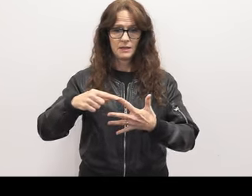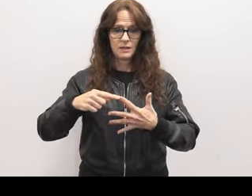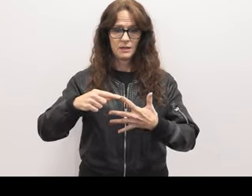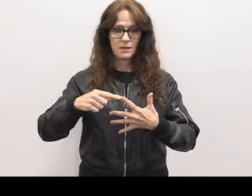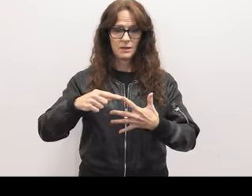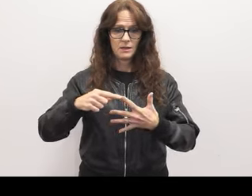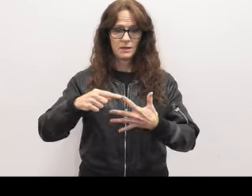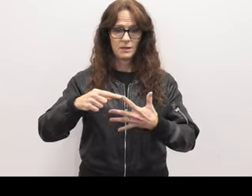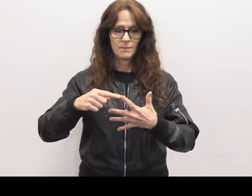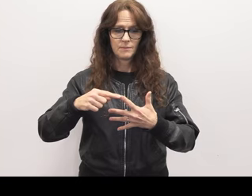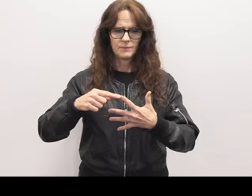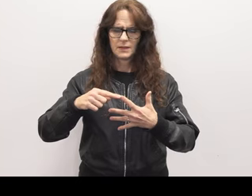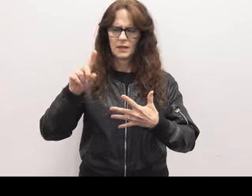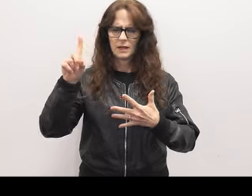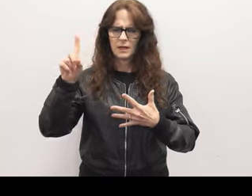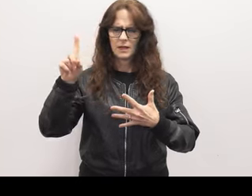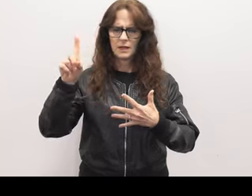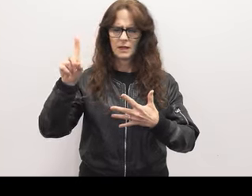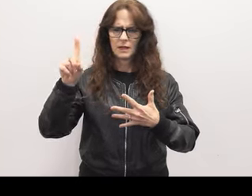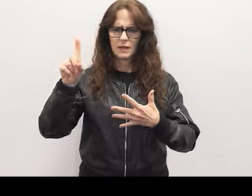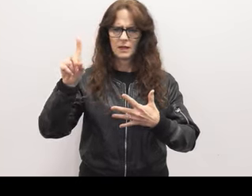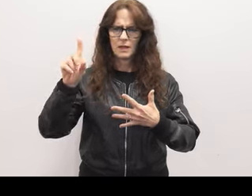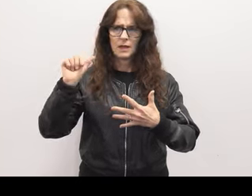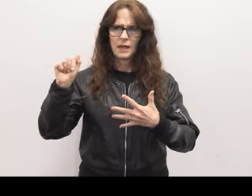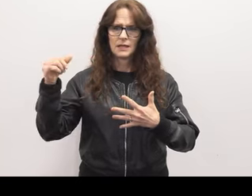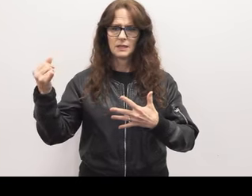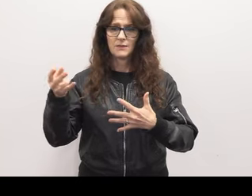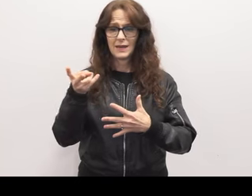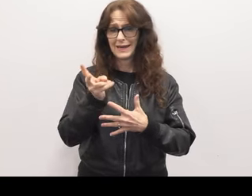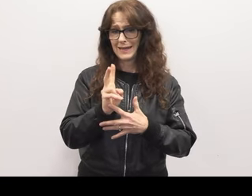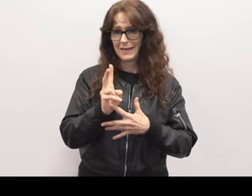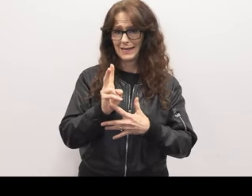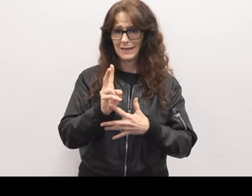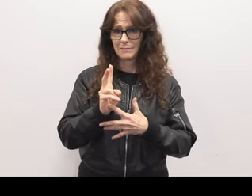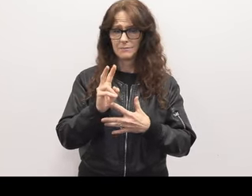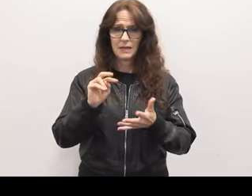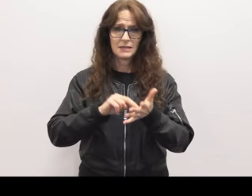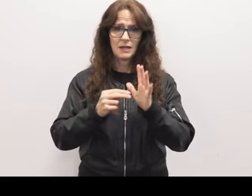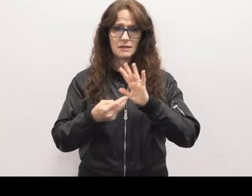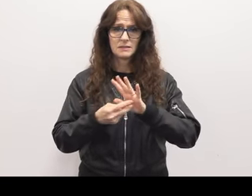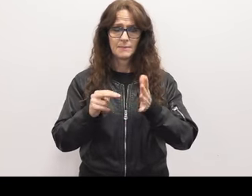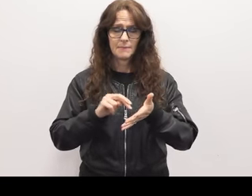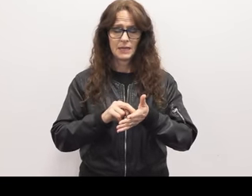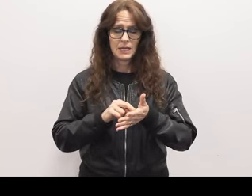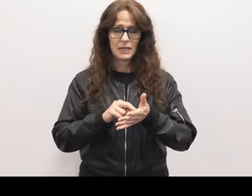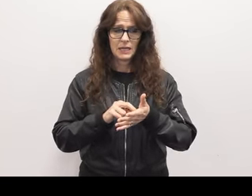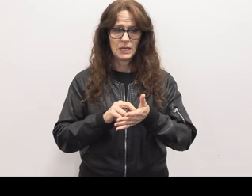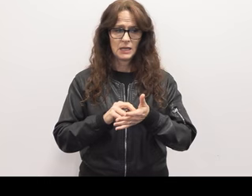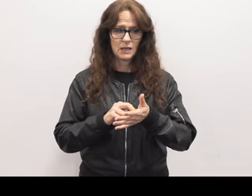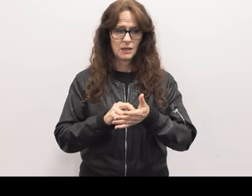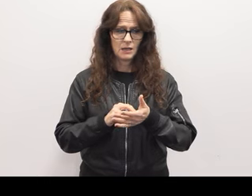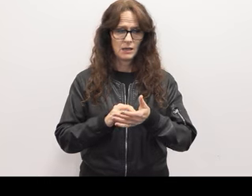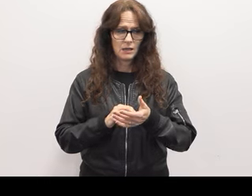[Juan Benitez] Quick question, AJ. [AJ Crabill] Yeah. [Juan Benitez] So when, if we say, keep, that doesn't mean that we don't have an opportunity